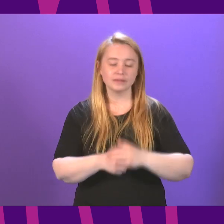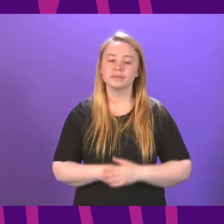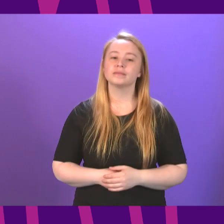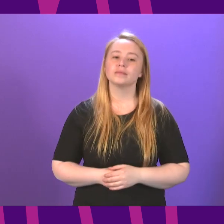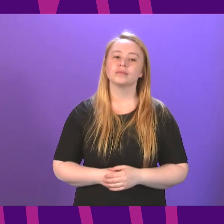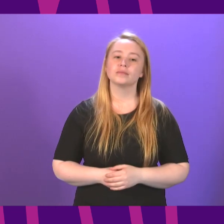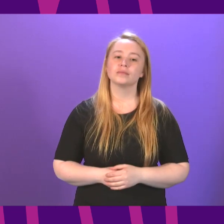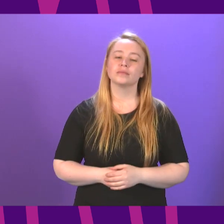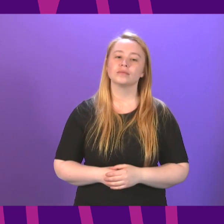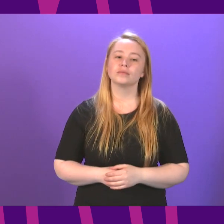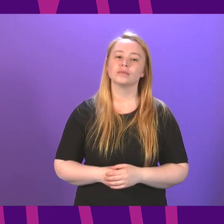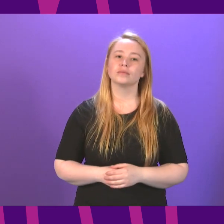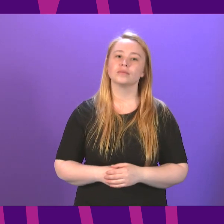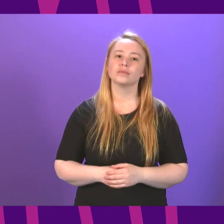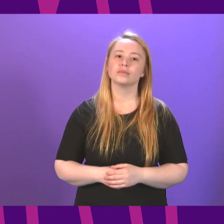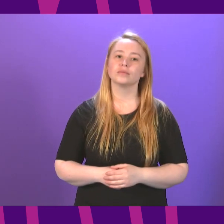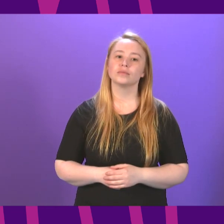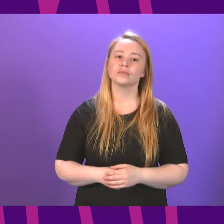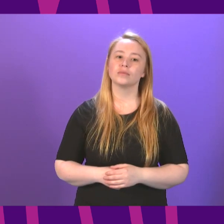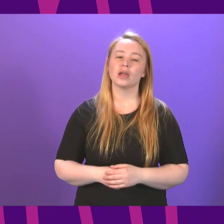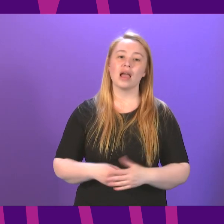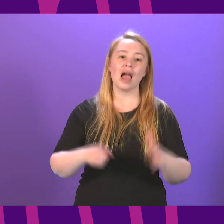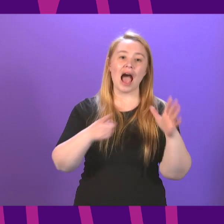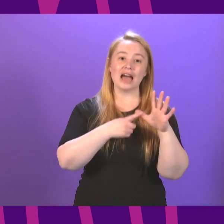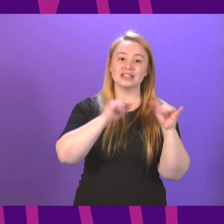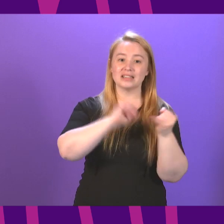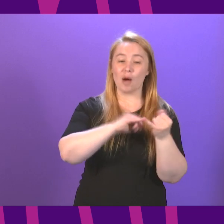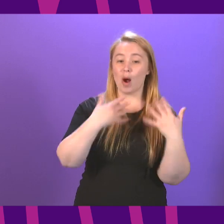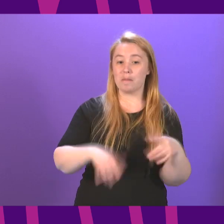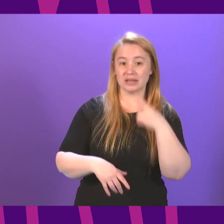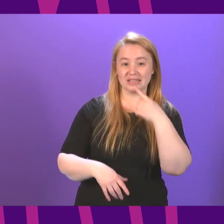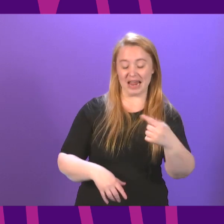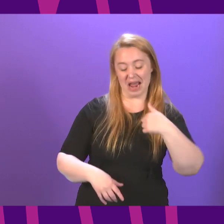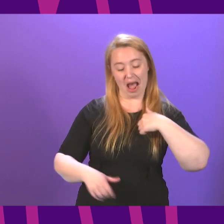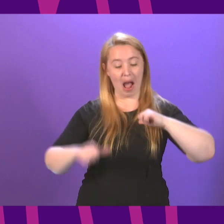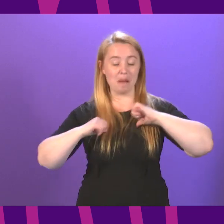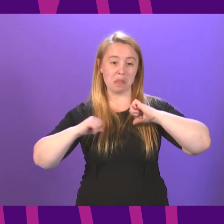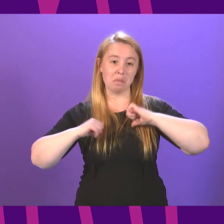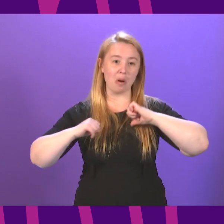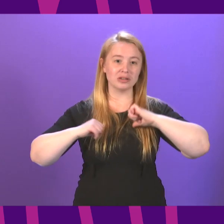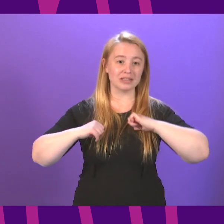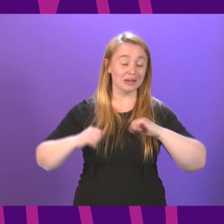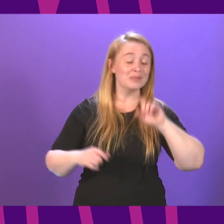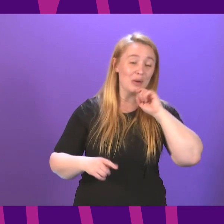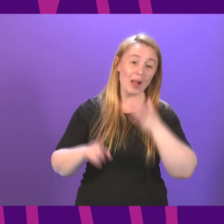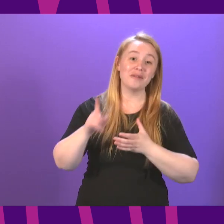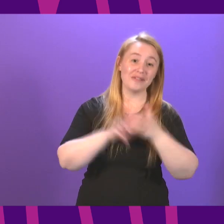Anas Sarwar is saying that he is the boss. We might find out, over the course of the campaign,